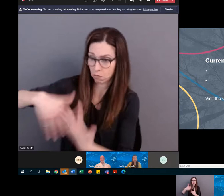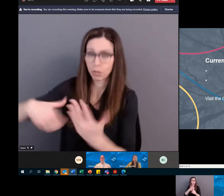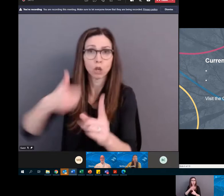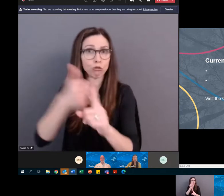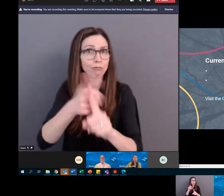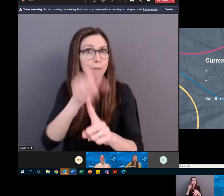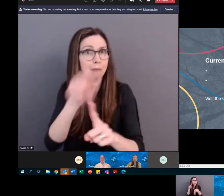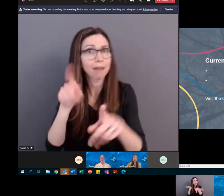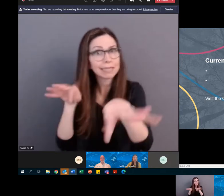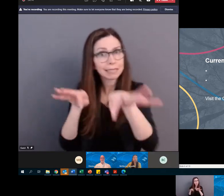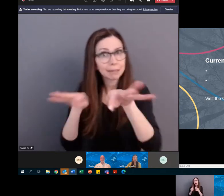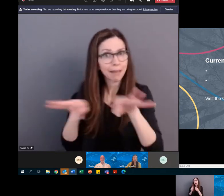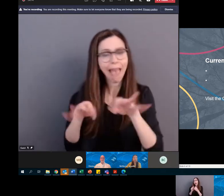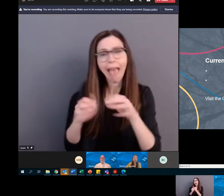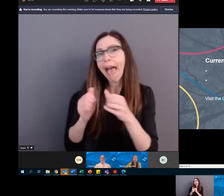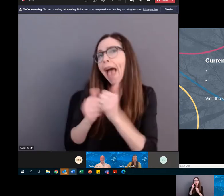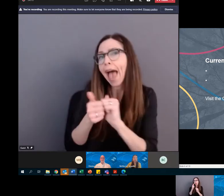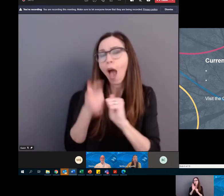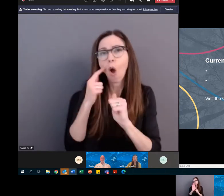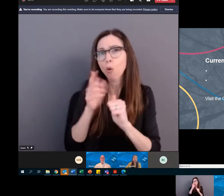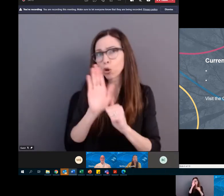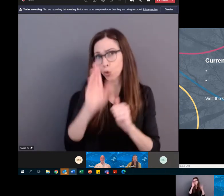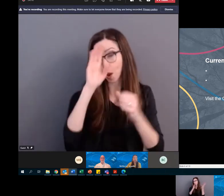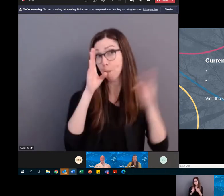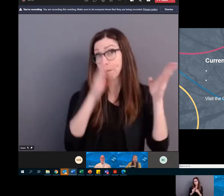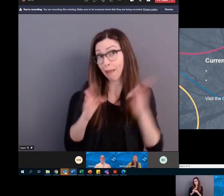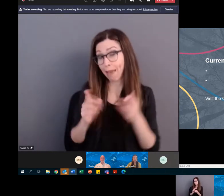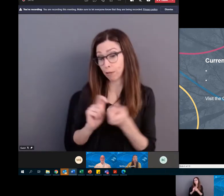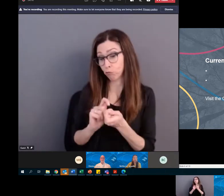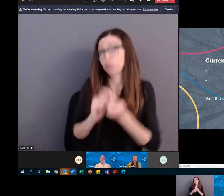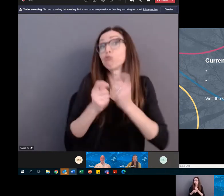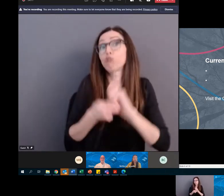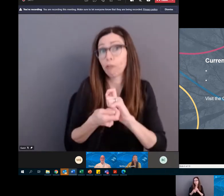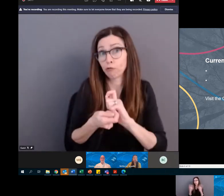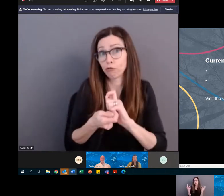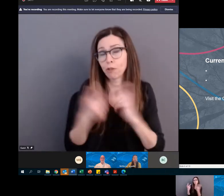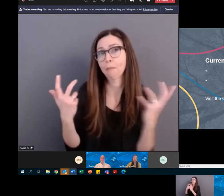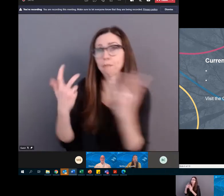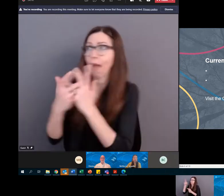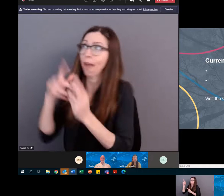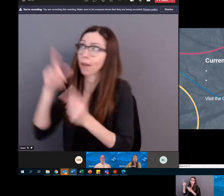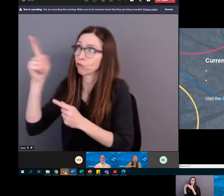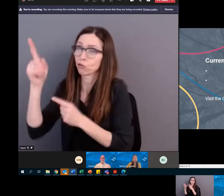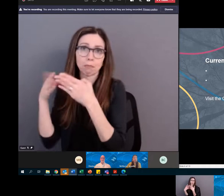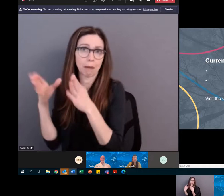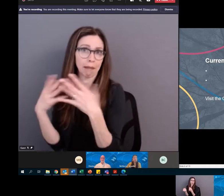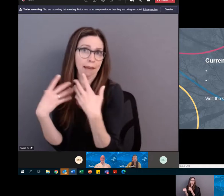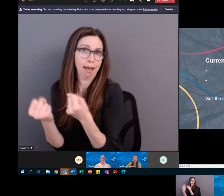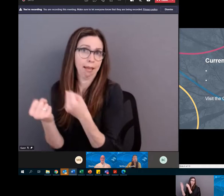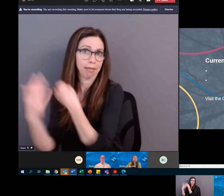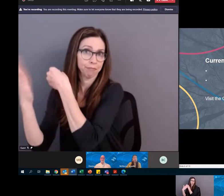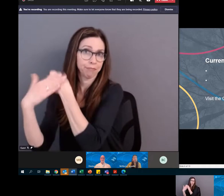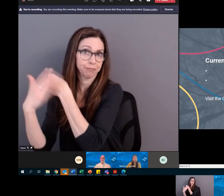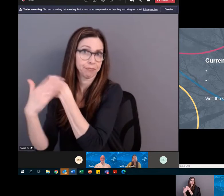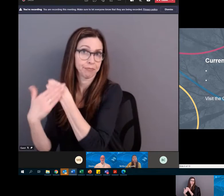How could you modify your plans if the project is impacted by COVID-19. So, if your